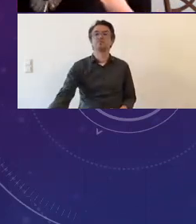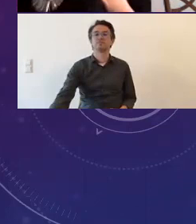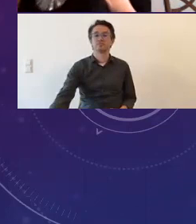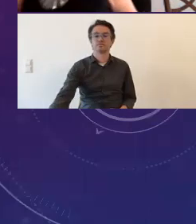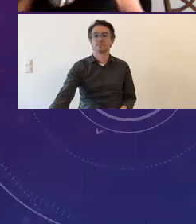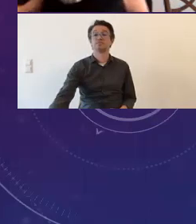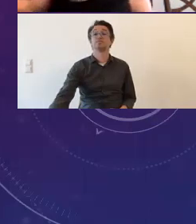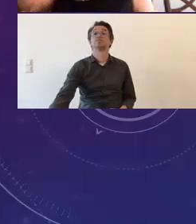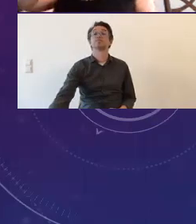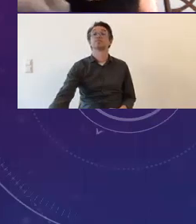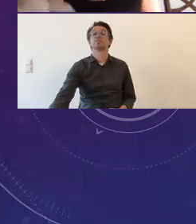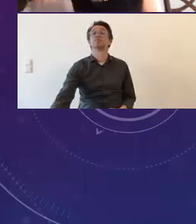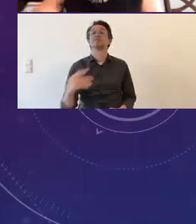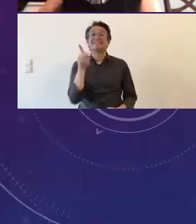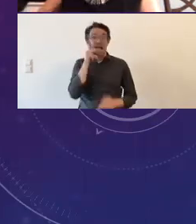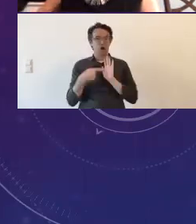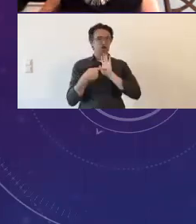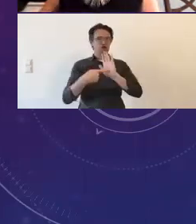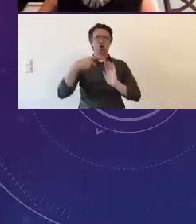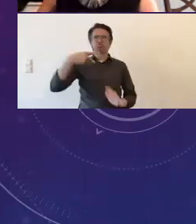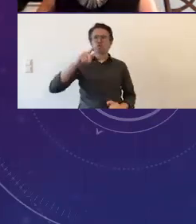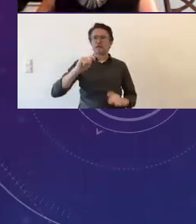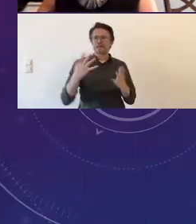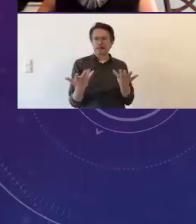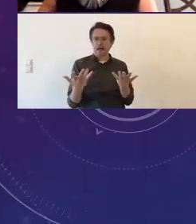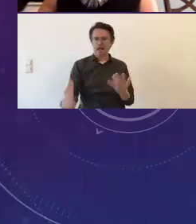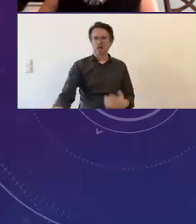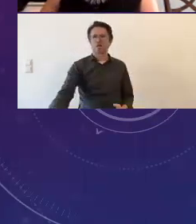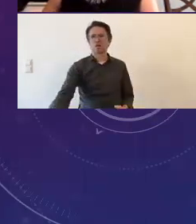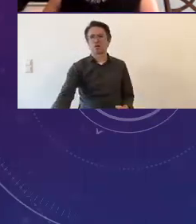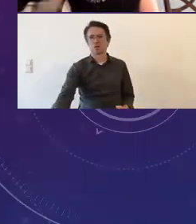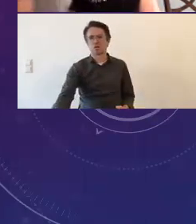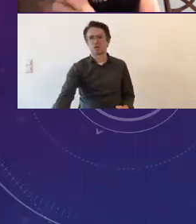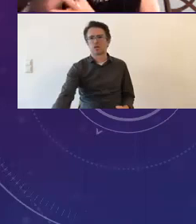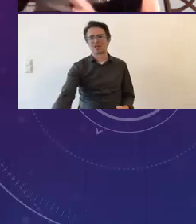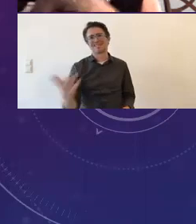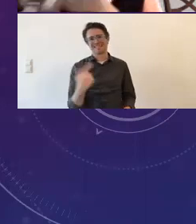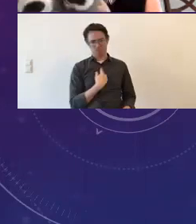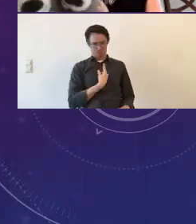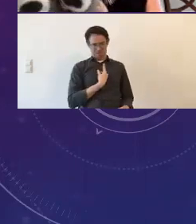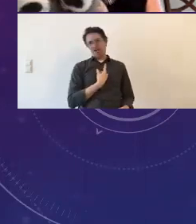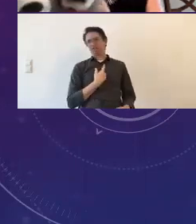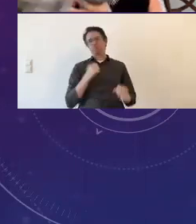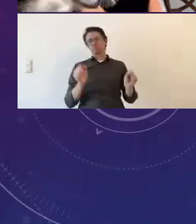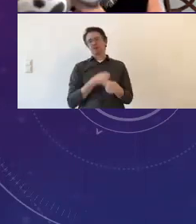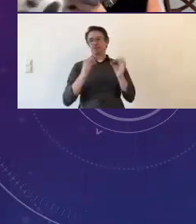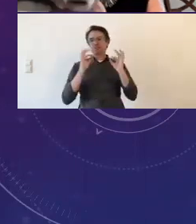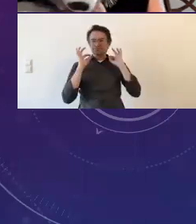another human being in the room with me so I had to get creative and I'm using a